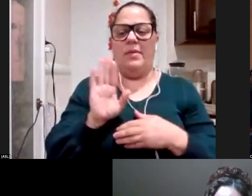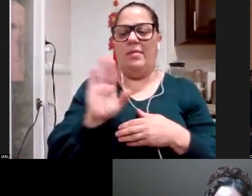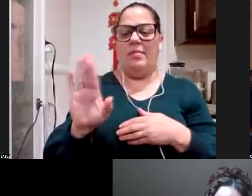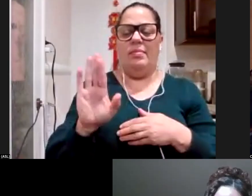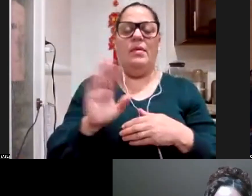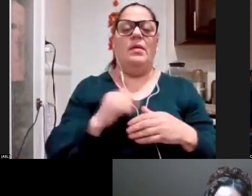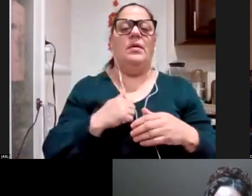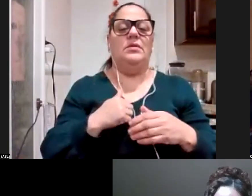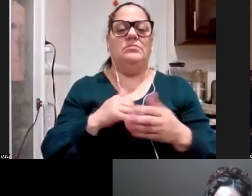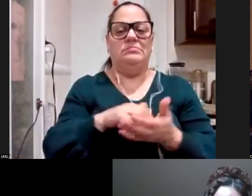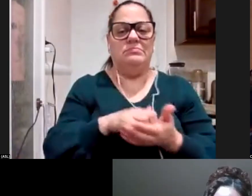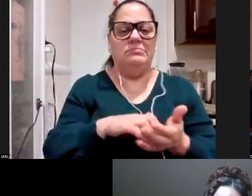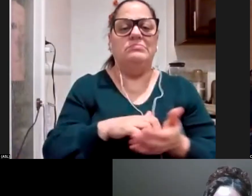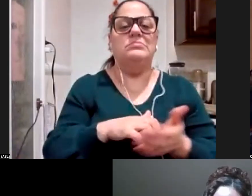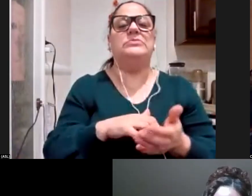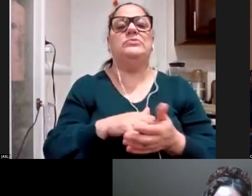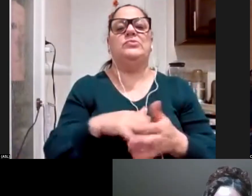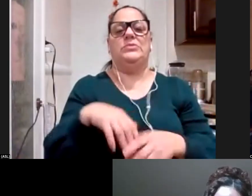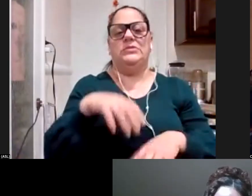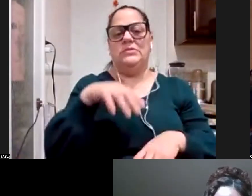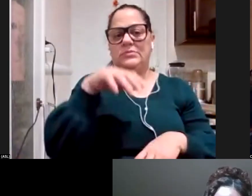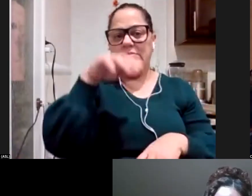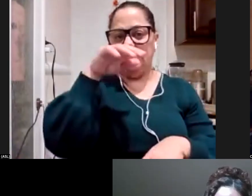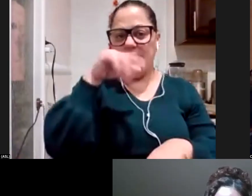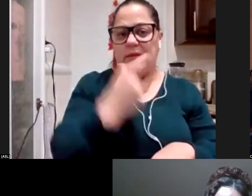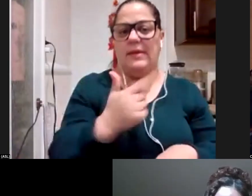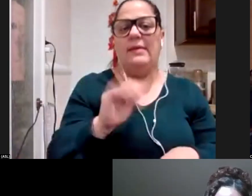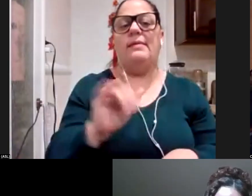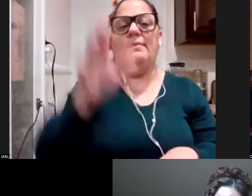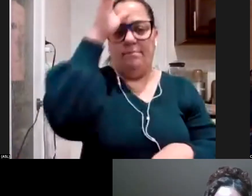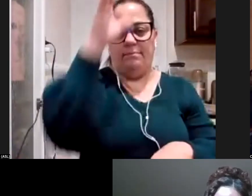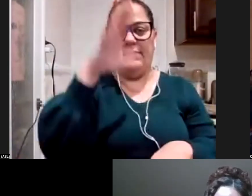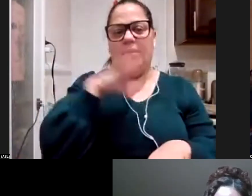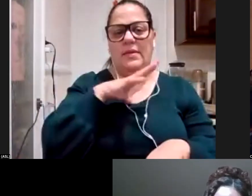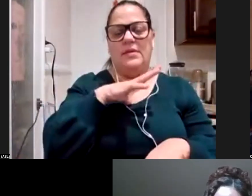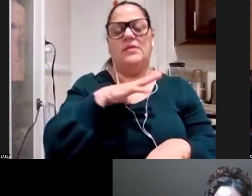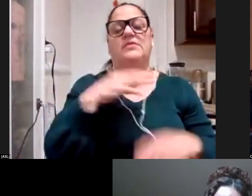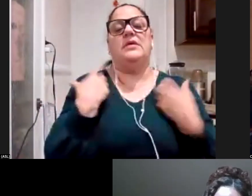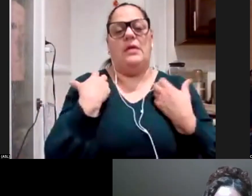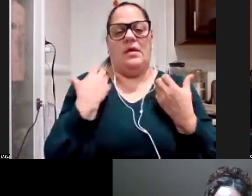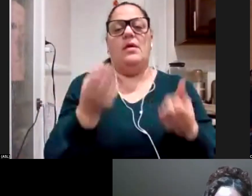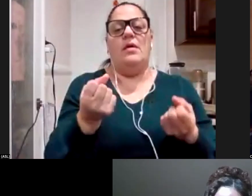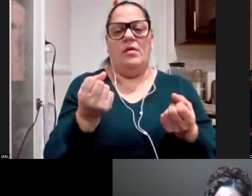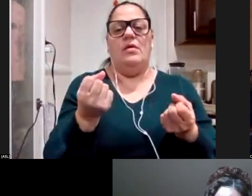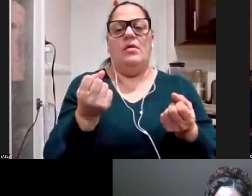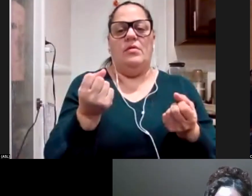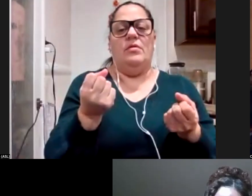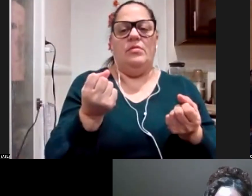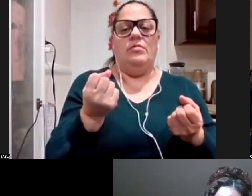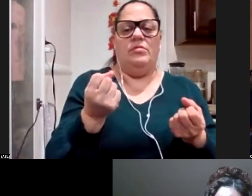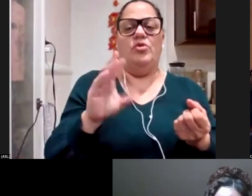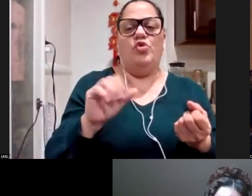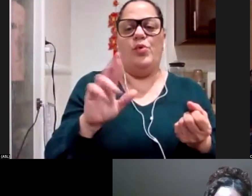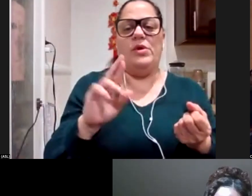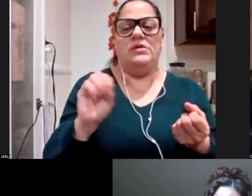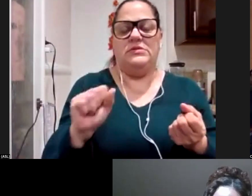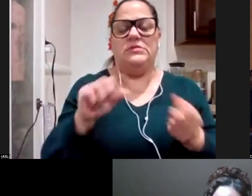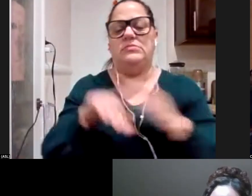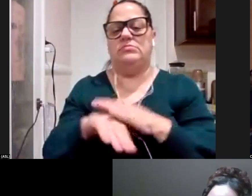with the gay men's health crisis and that not one approach to access and opportunity for people who